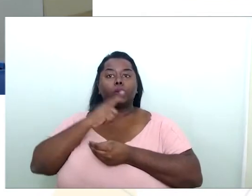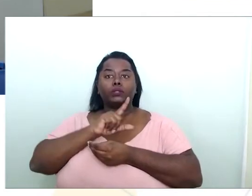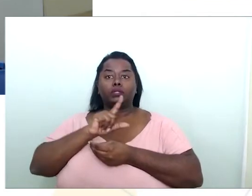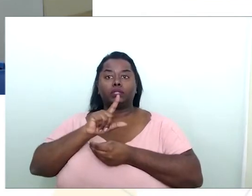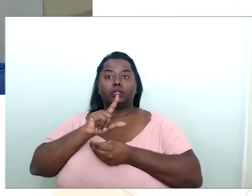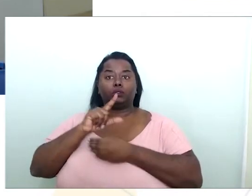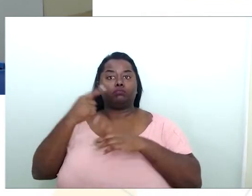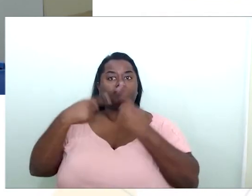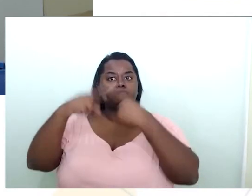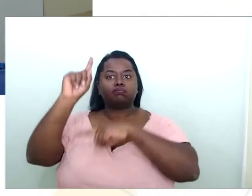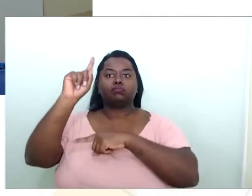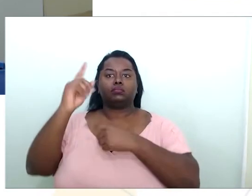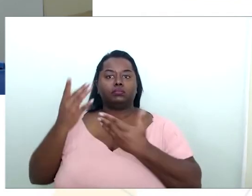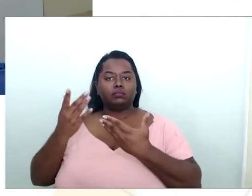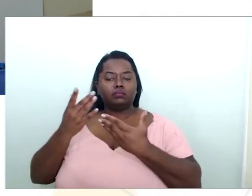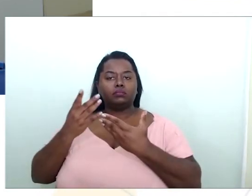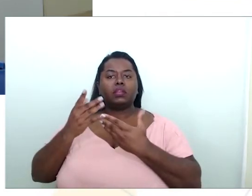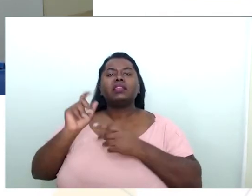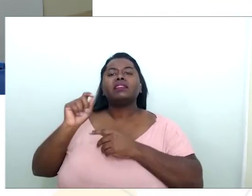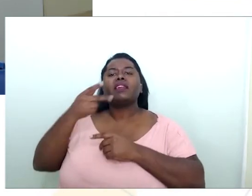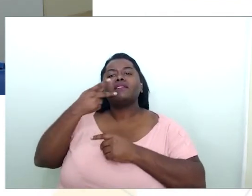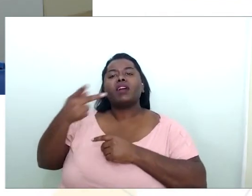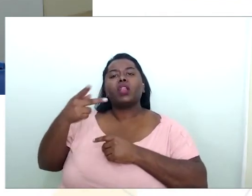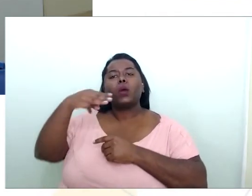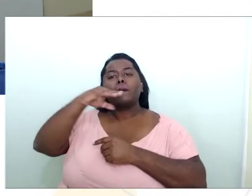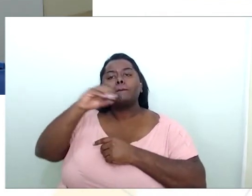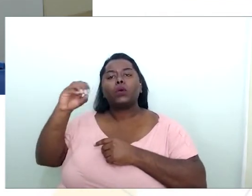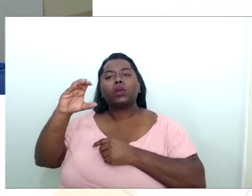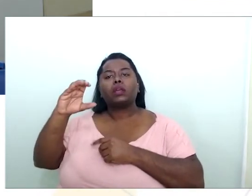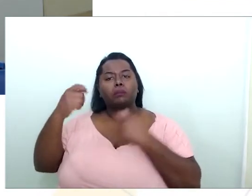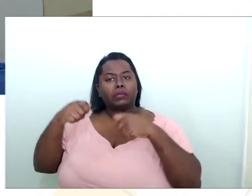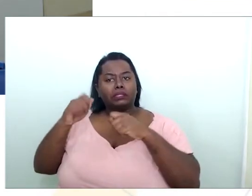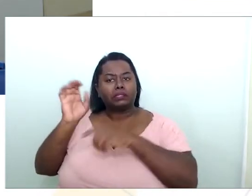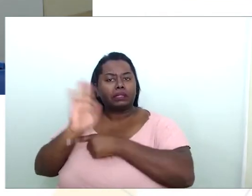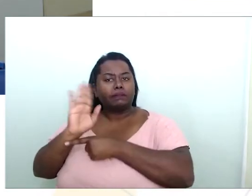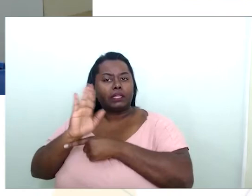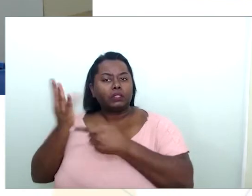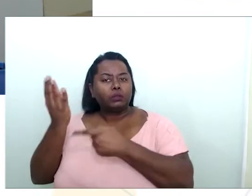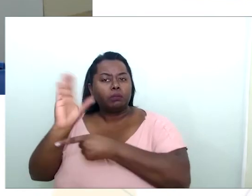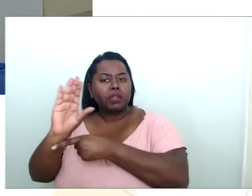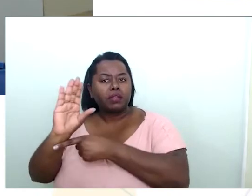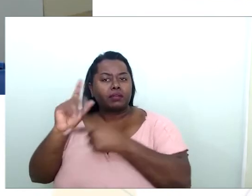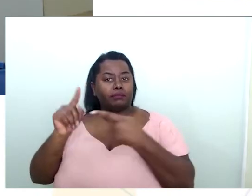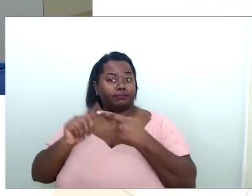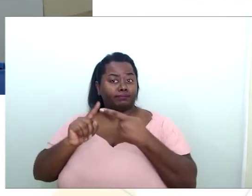they are who who said that the MOOC needs to have videos number one and and